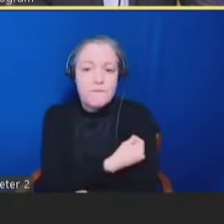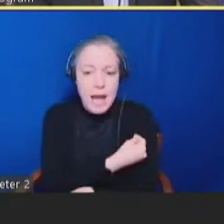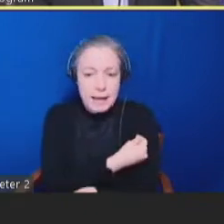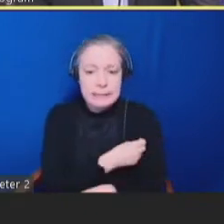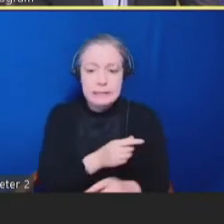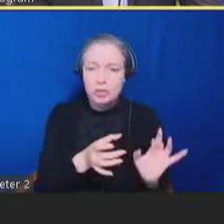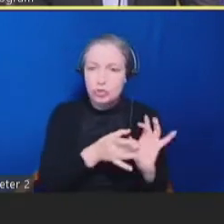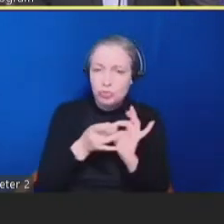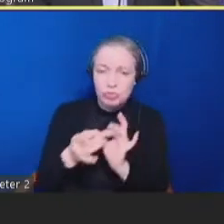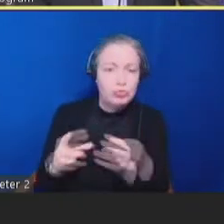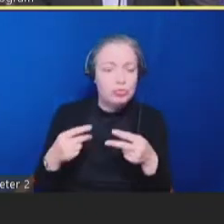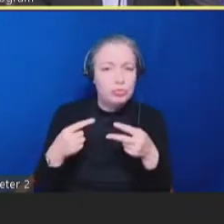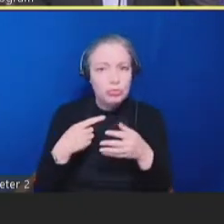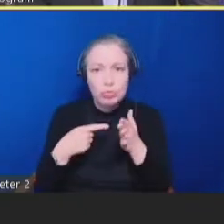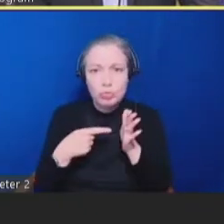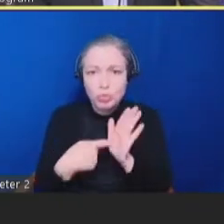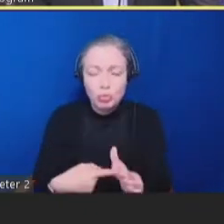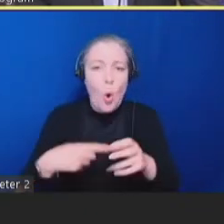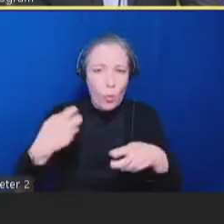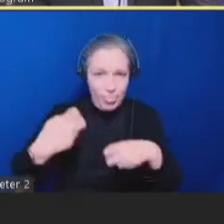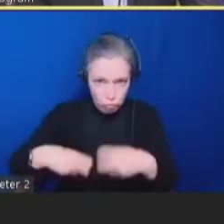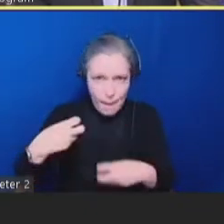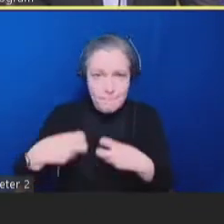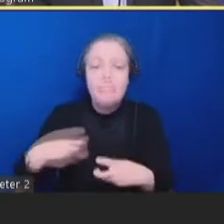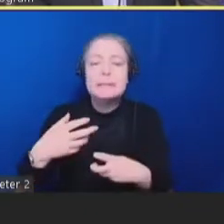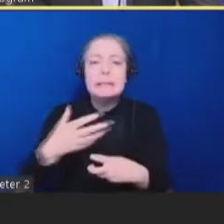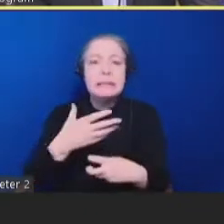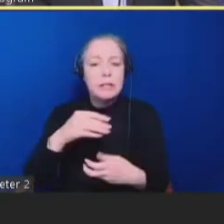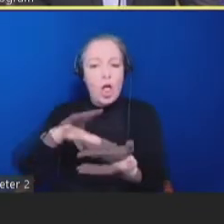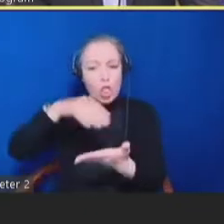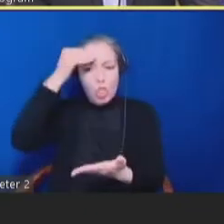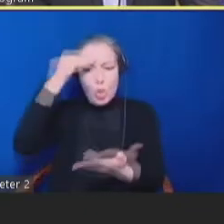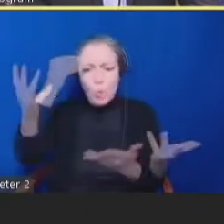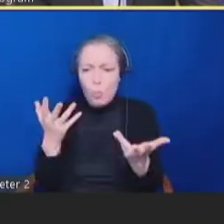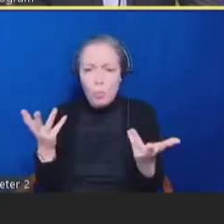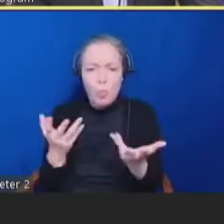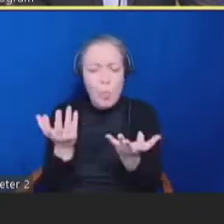break down the issues that really matter and learn what are the levers that really drive change. To